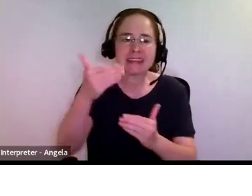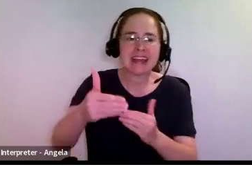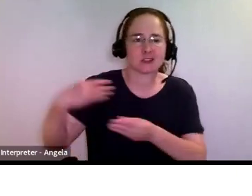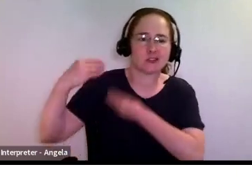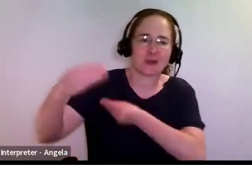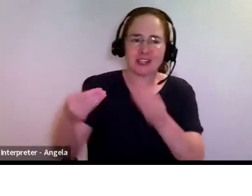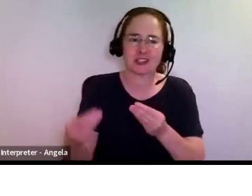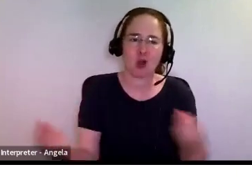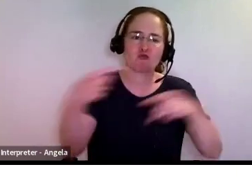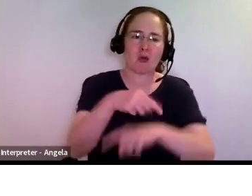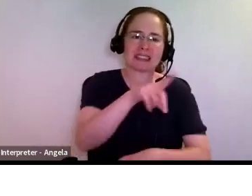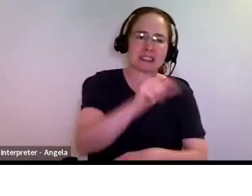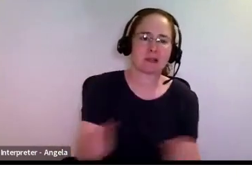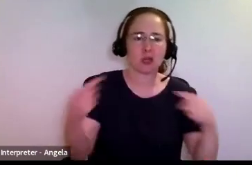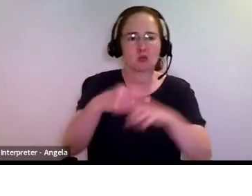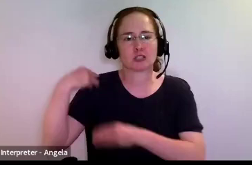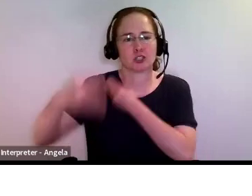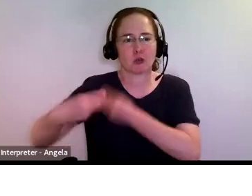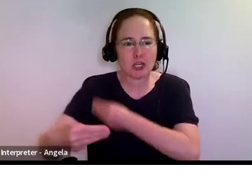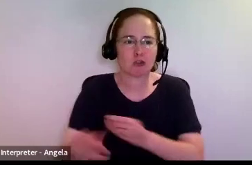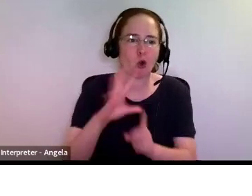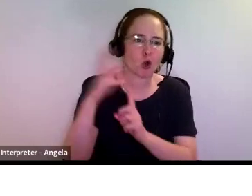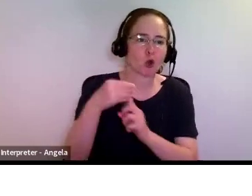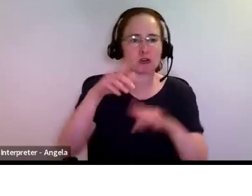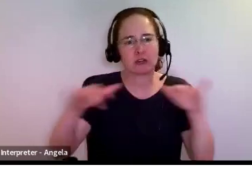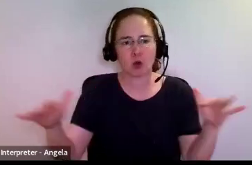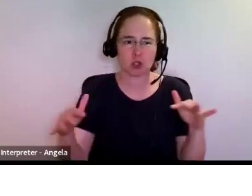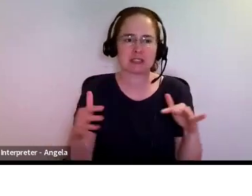disability, cross generational and culturally different streets